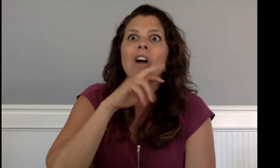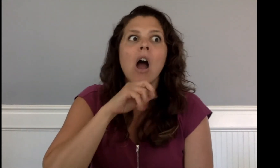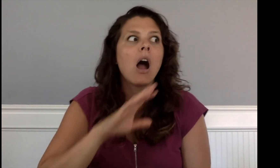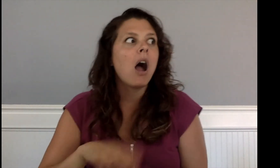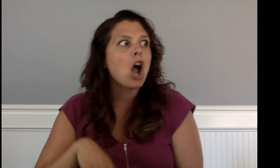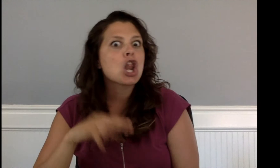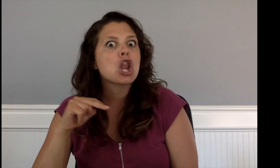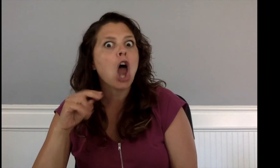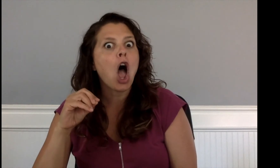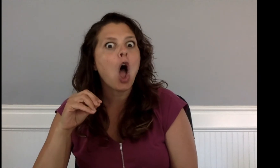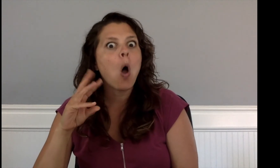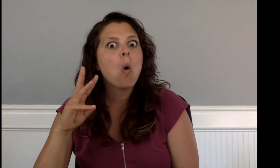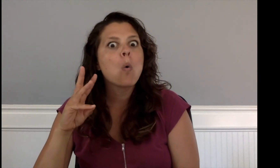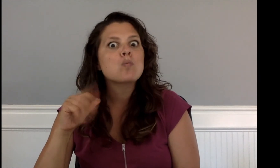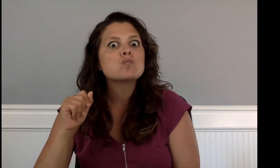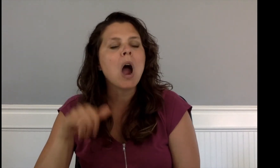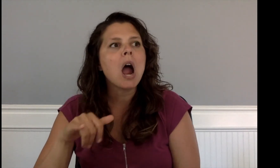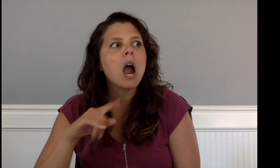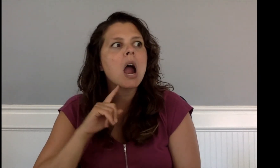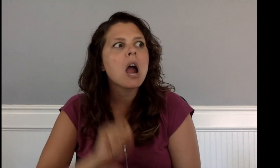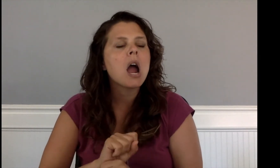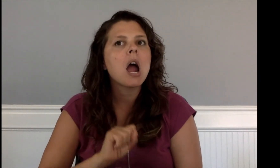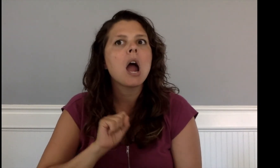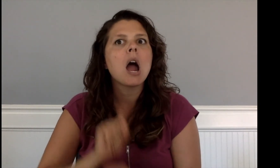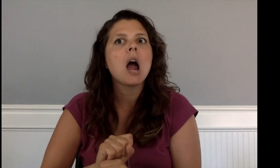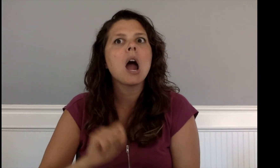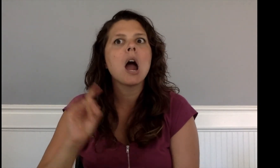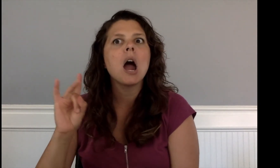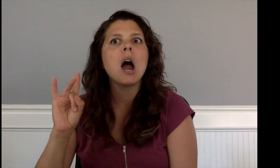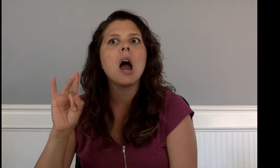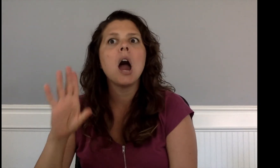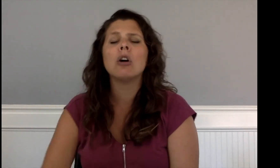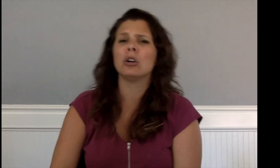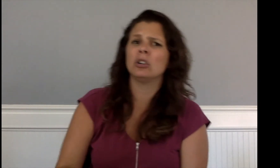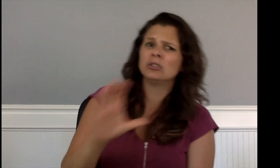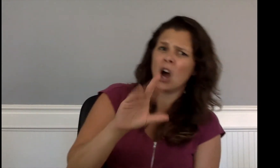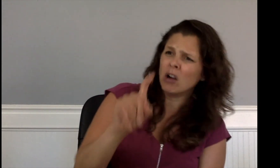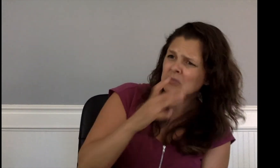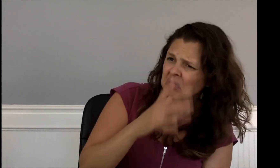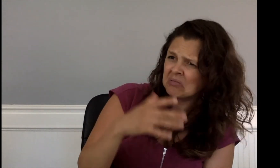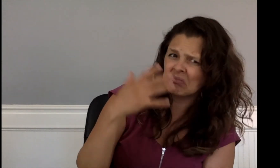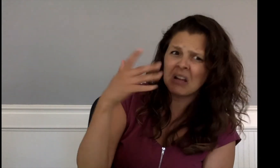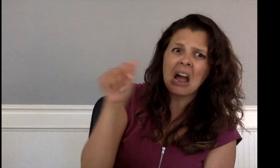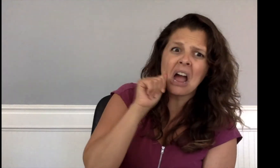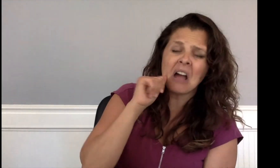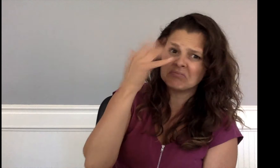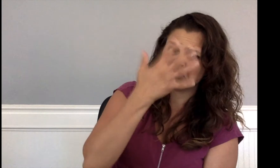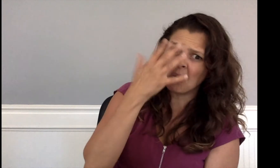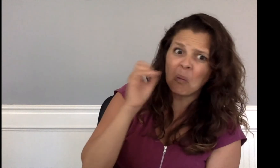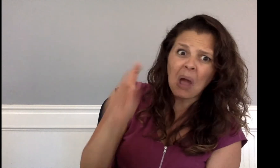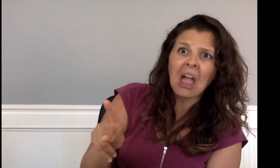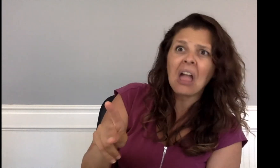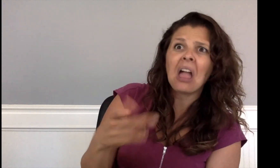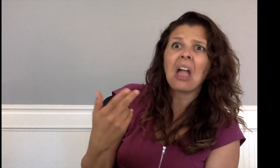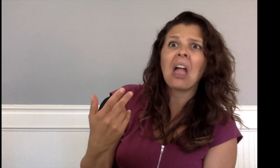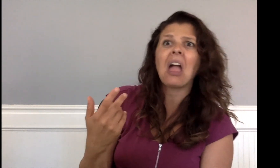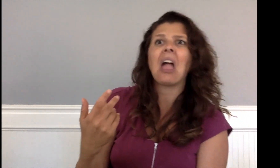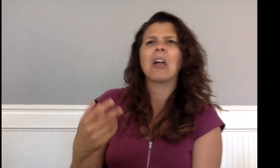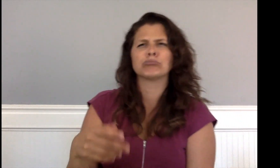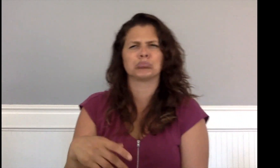"NO WAY!" Frog spelled. "Did she look okay?" Charlie asked.